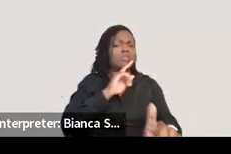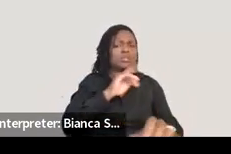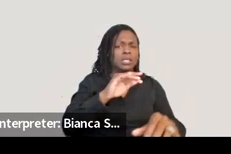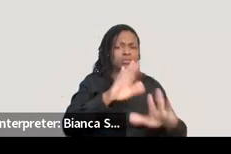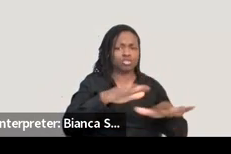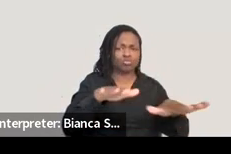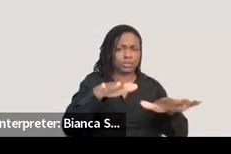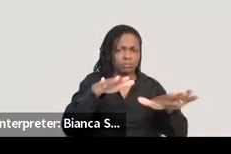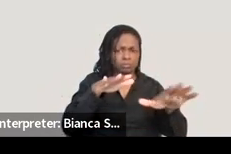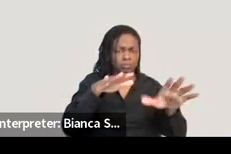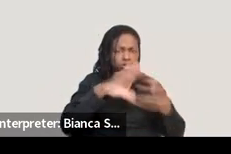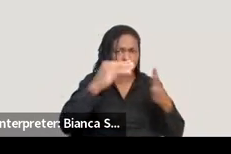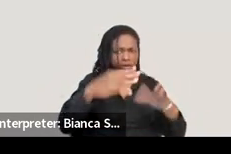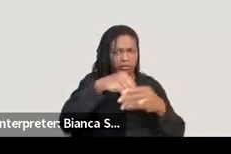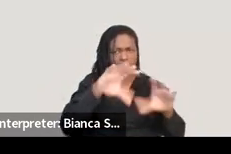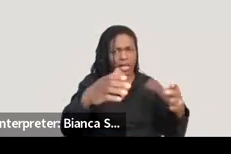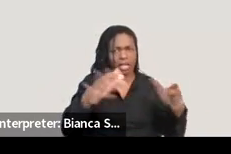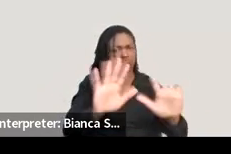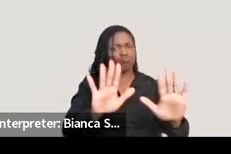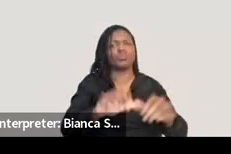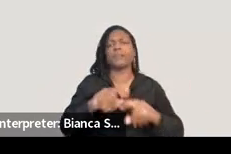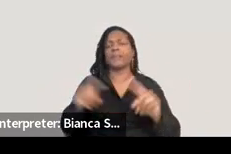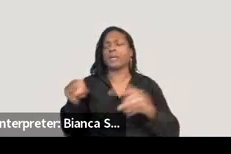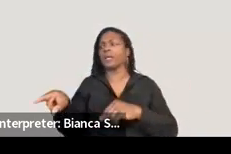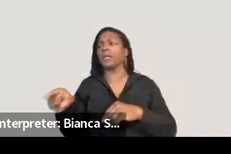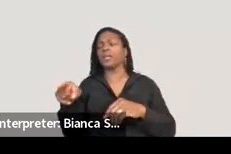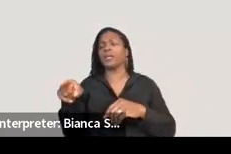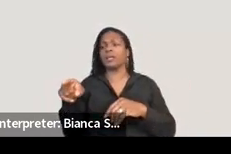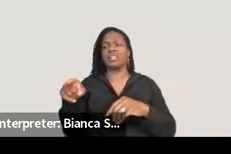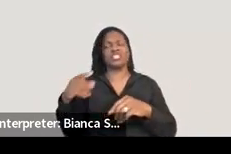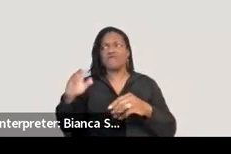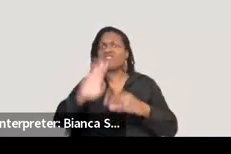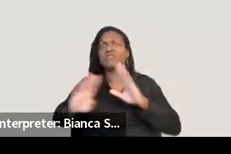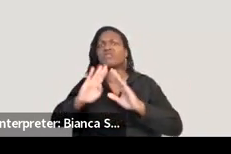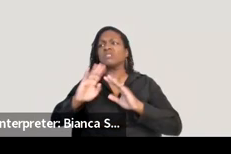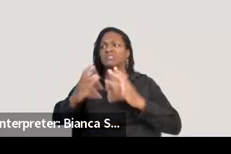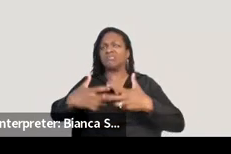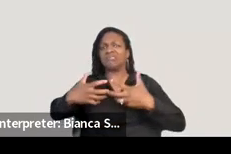In her class. But they were picking up on it like within a span of 2 to 3 days.